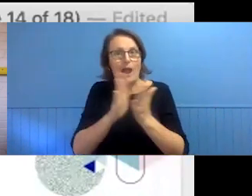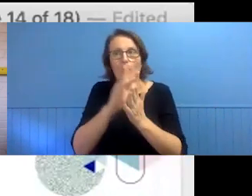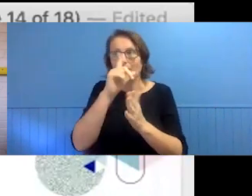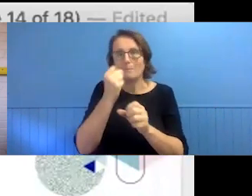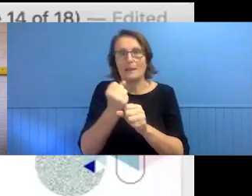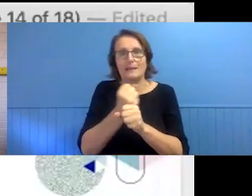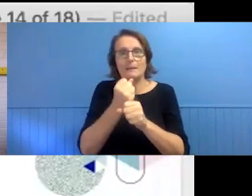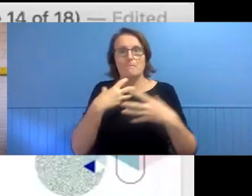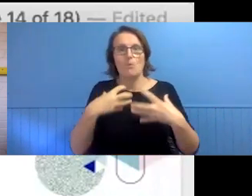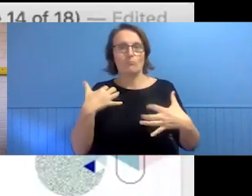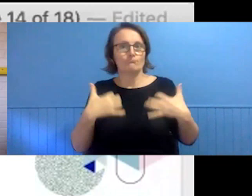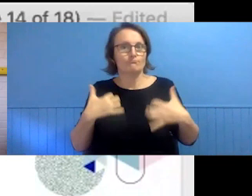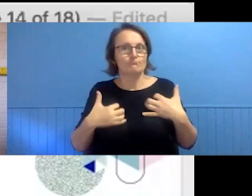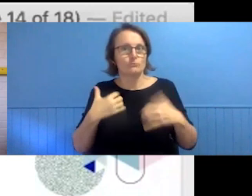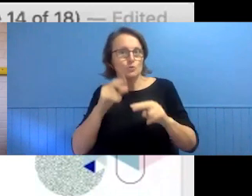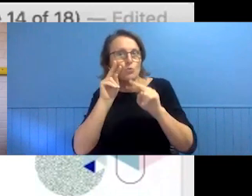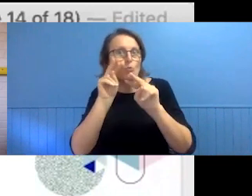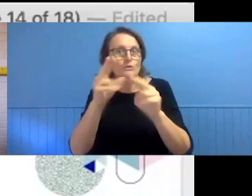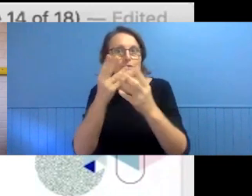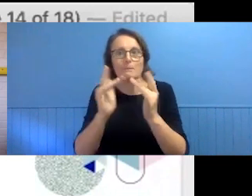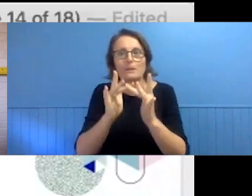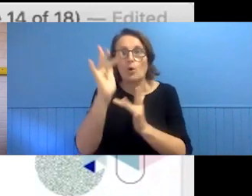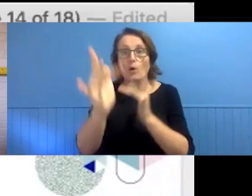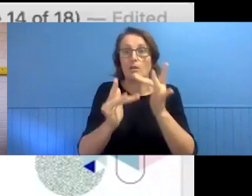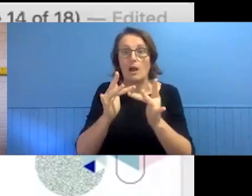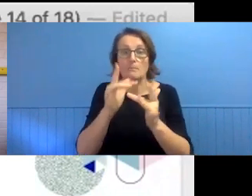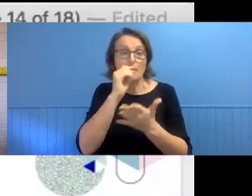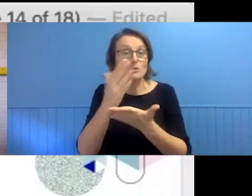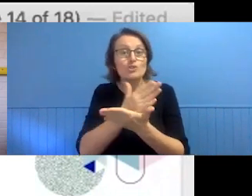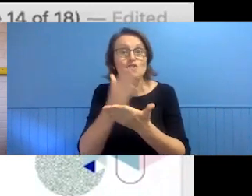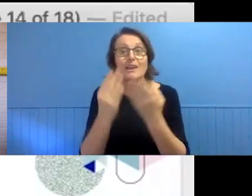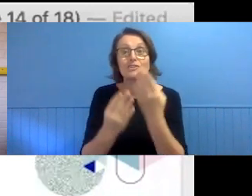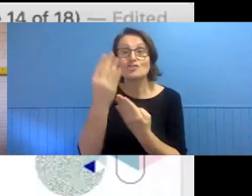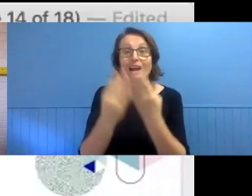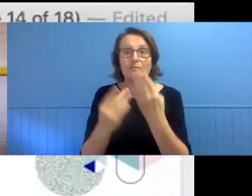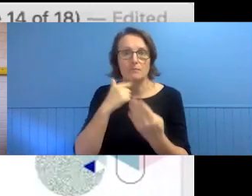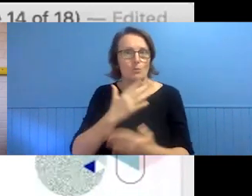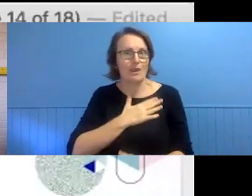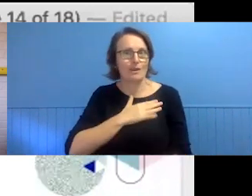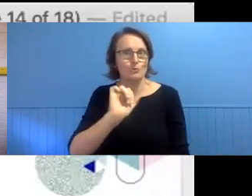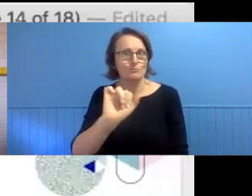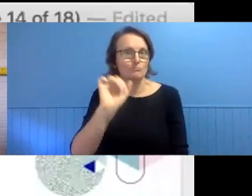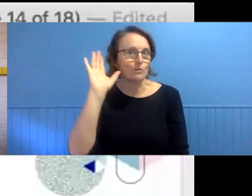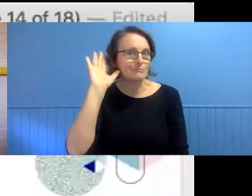I'd love to hear about those examples. And perhaps you can pick